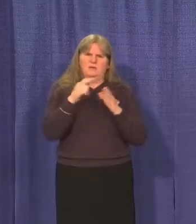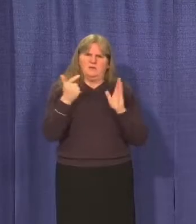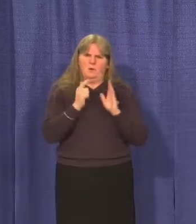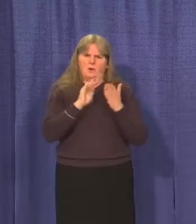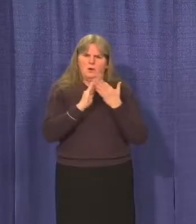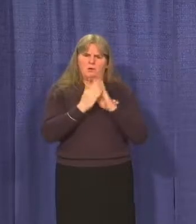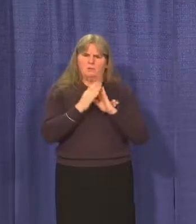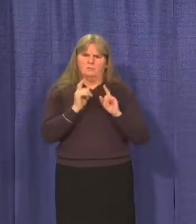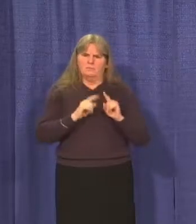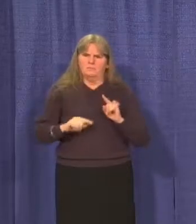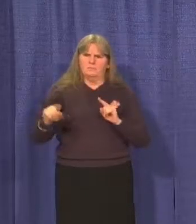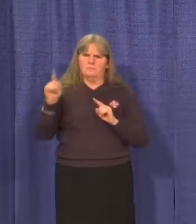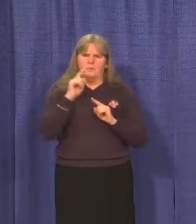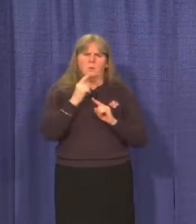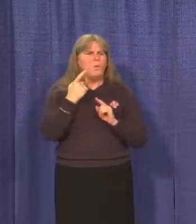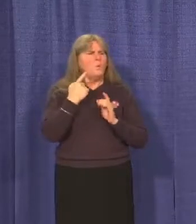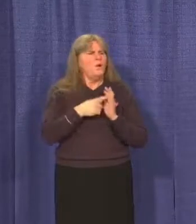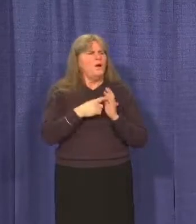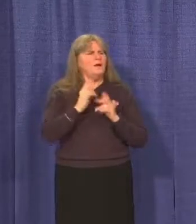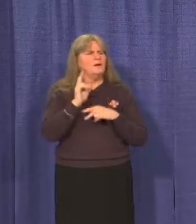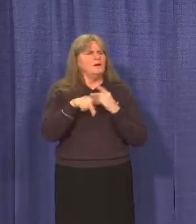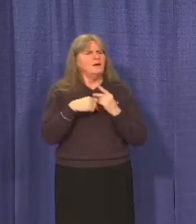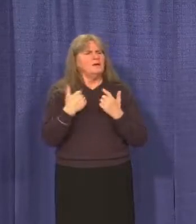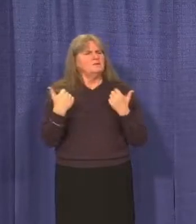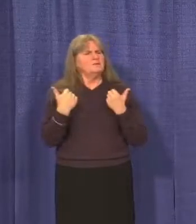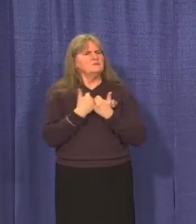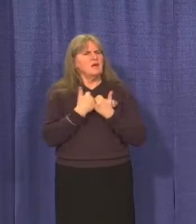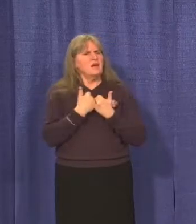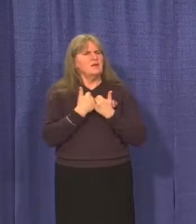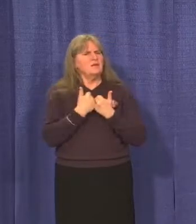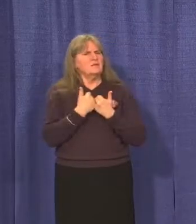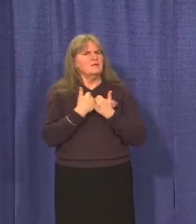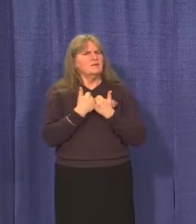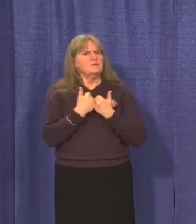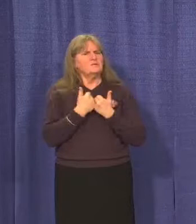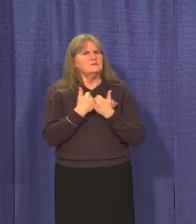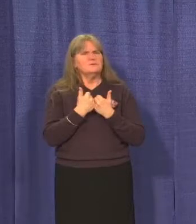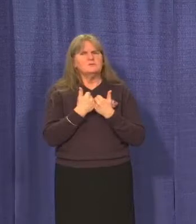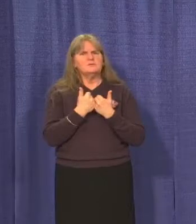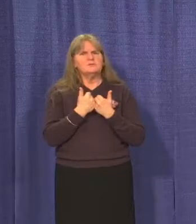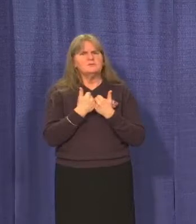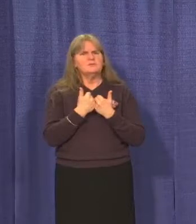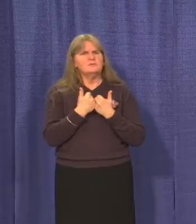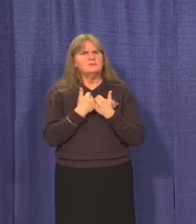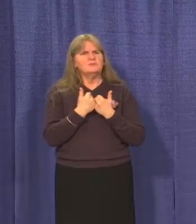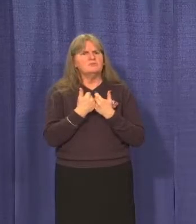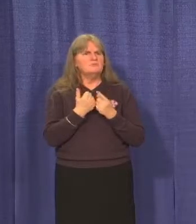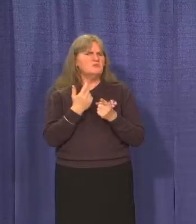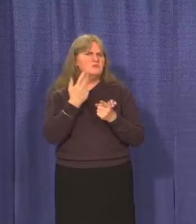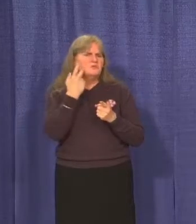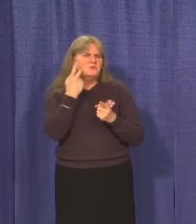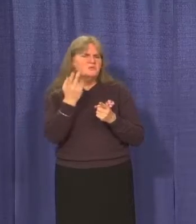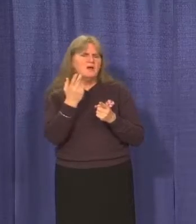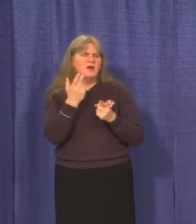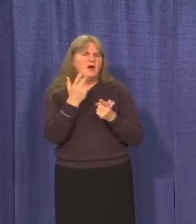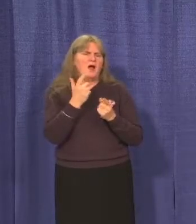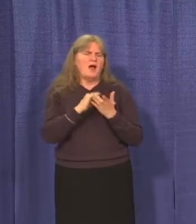Particularly in some of the smaller communities, what sort of challenges are you seeing in terms of both communicating to